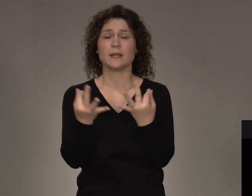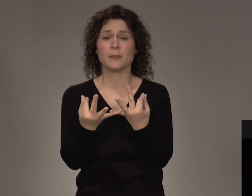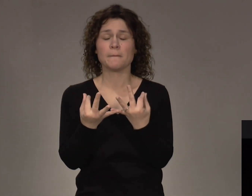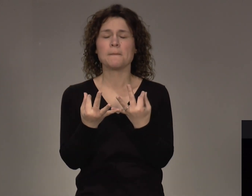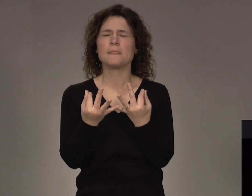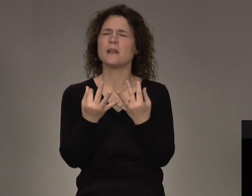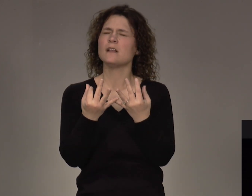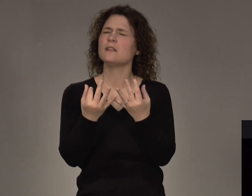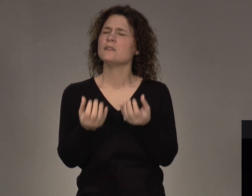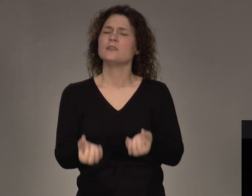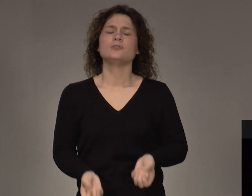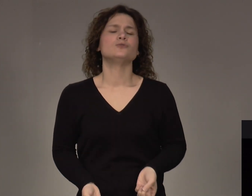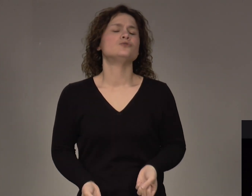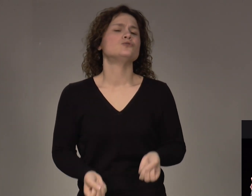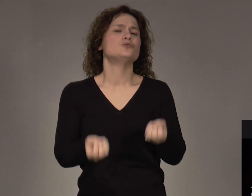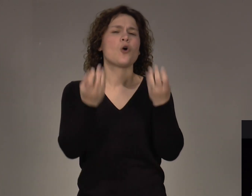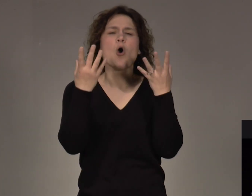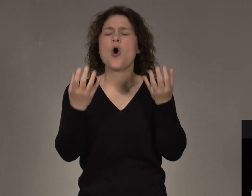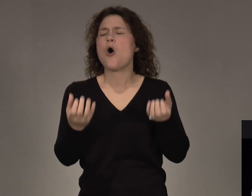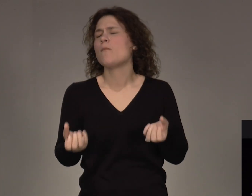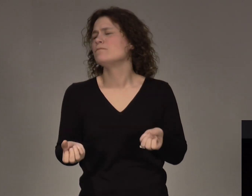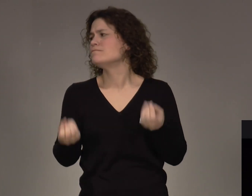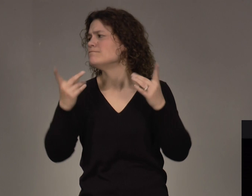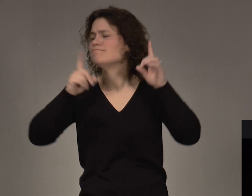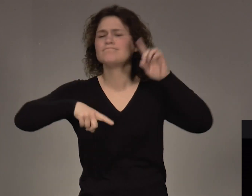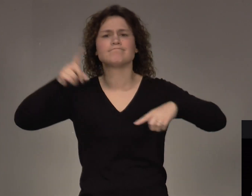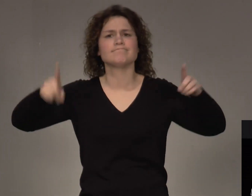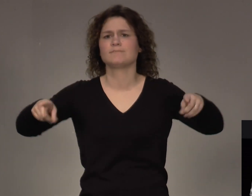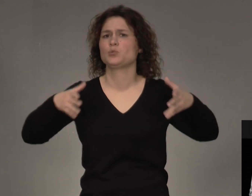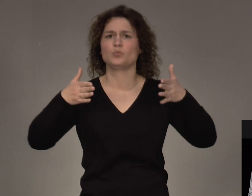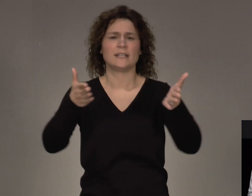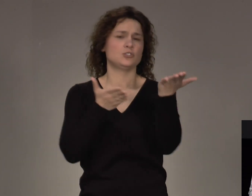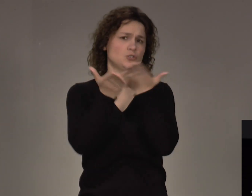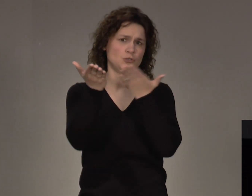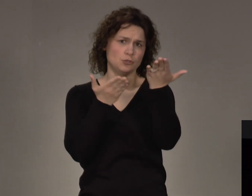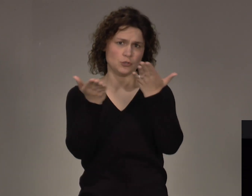so many ways that we can serve especially in this season. For instance,